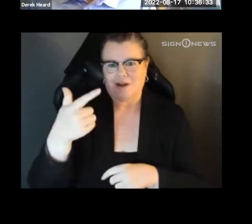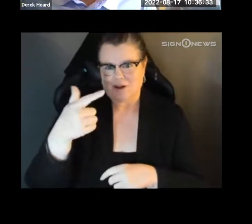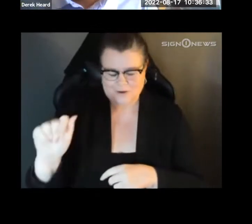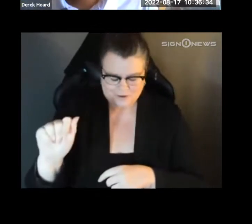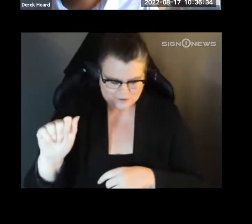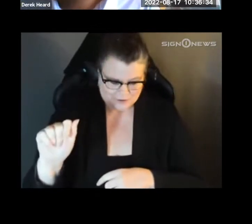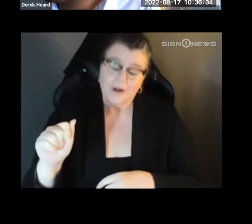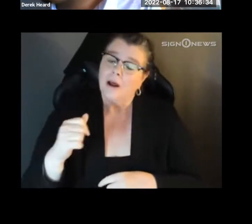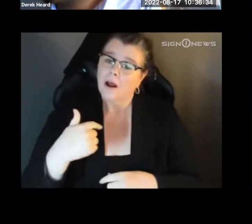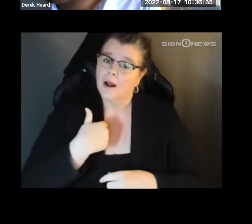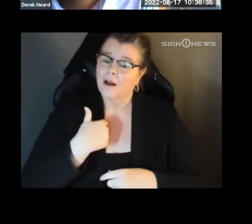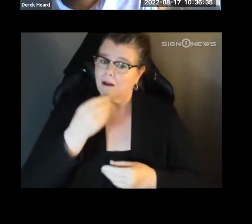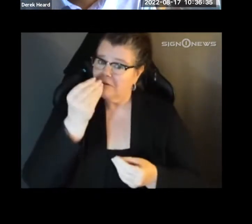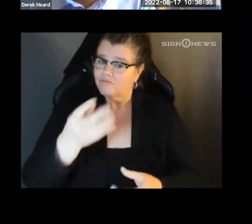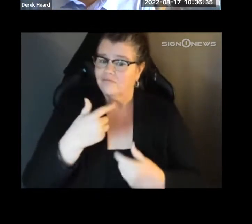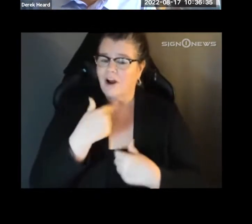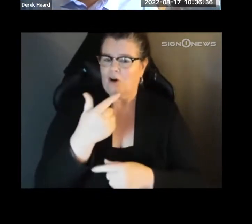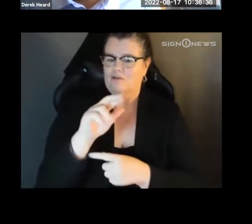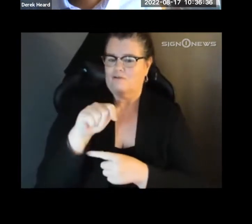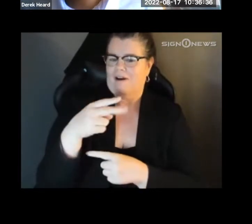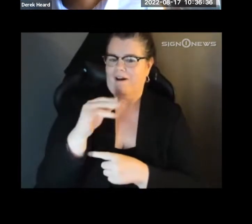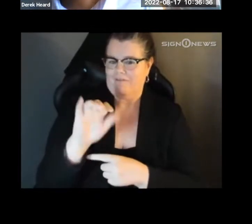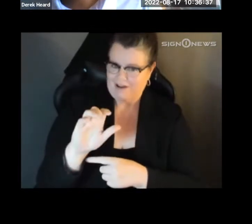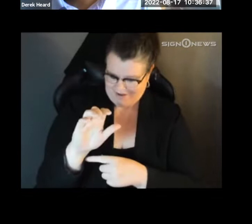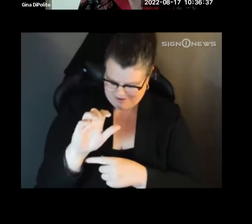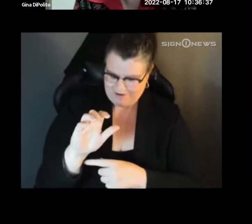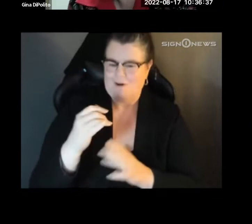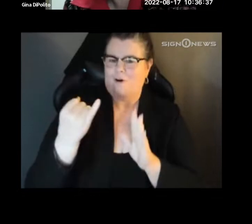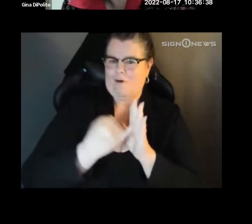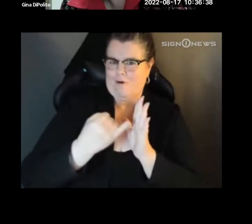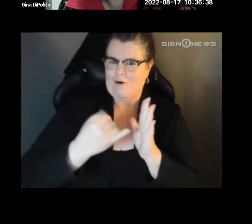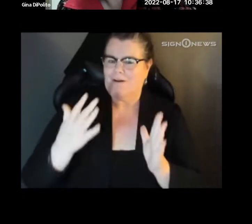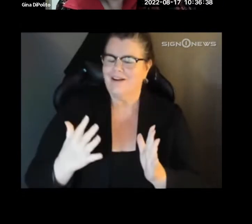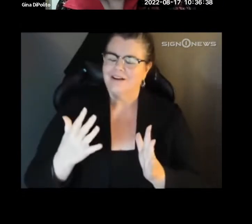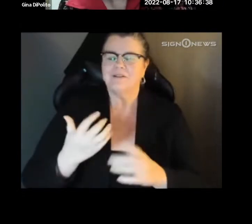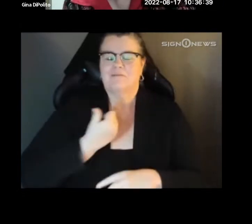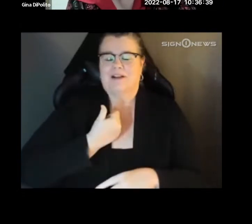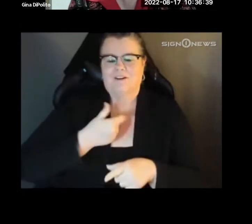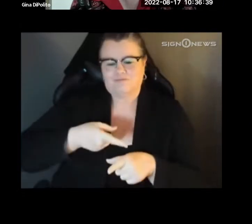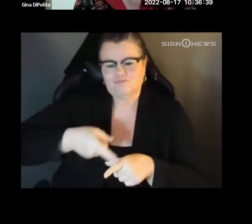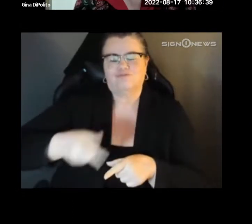just artists because I'm a graphic designer you are Derek Kurtz your